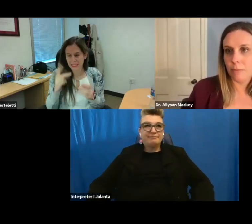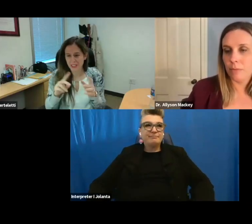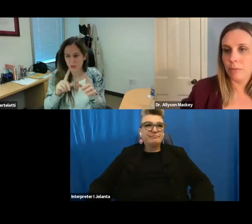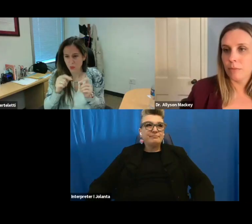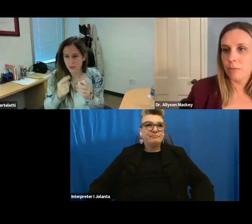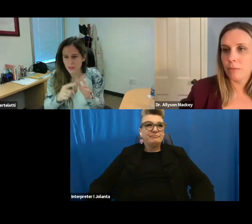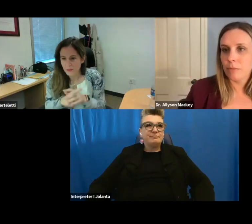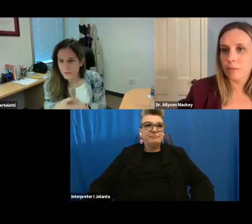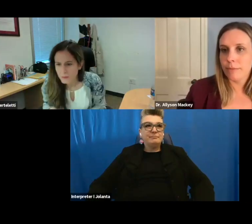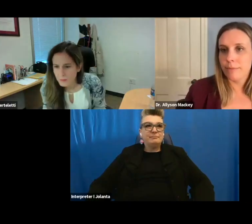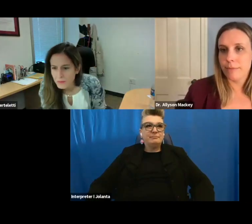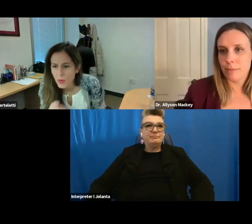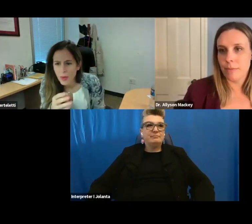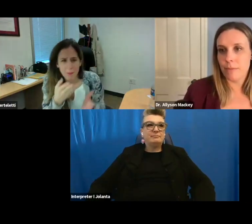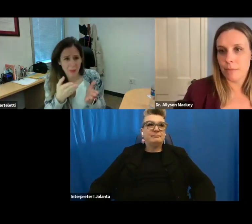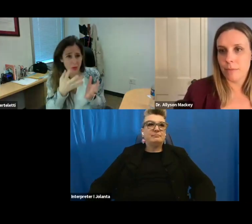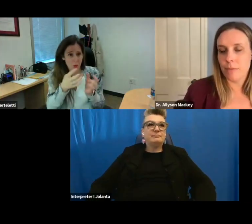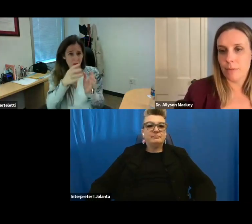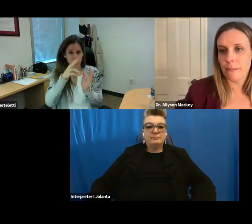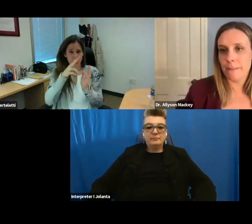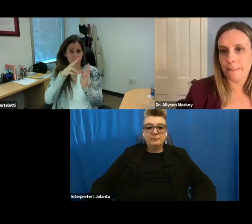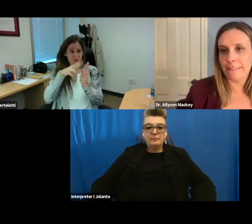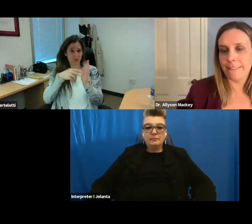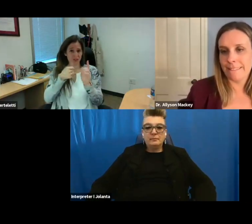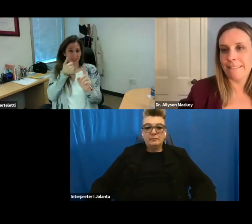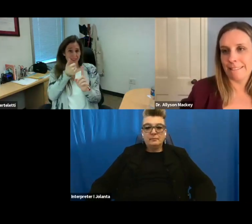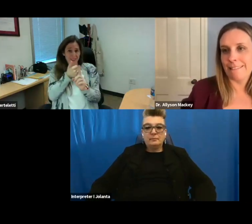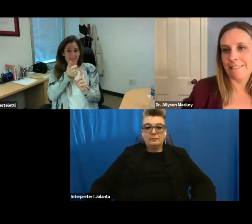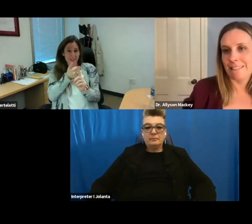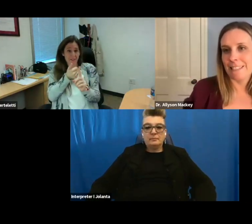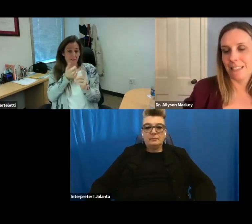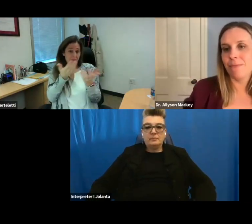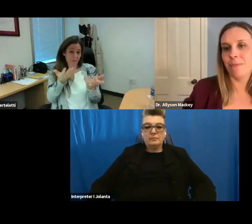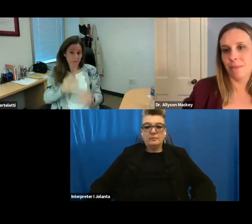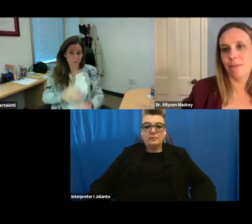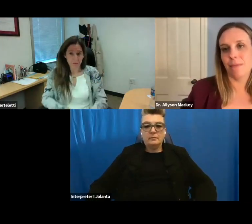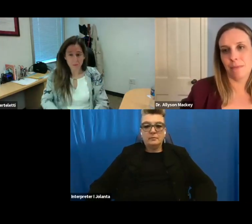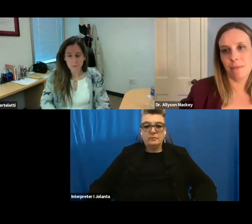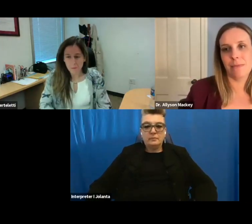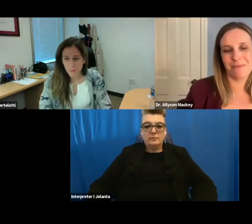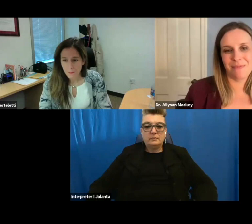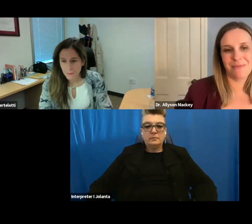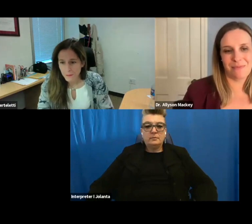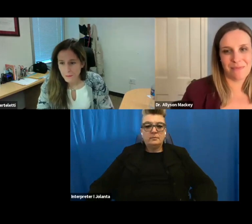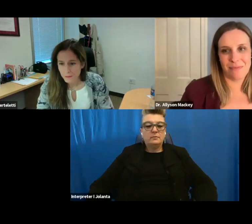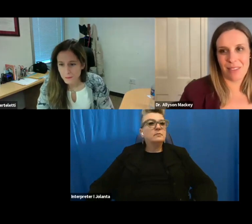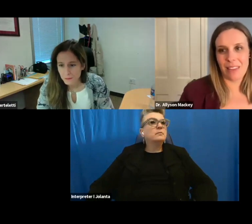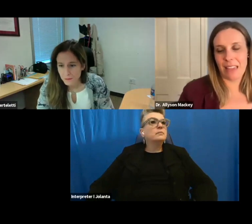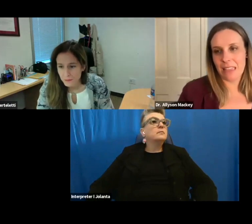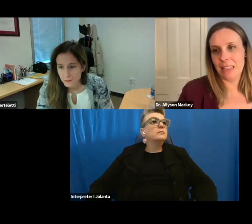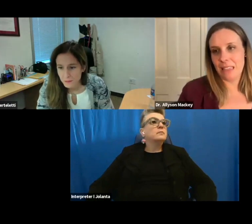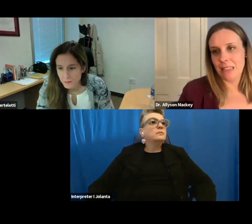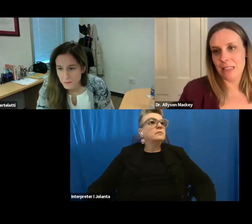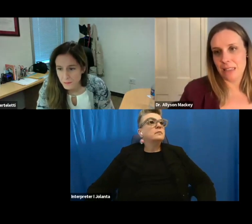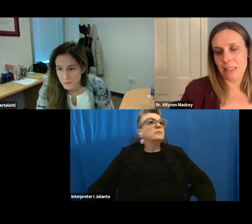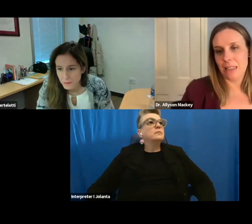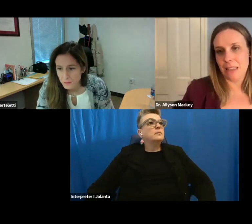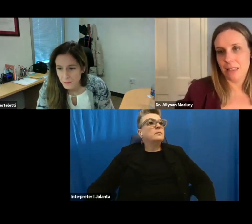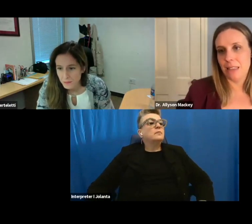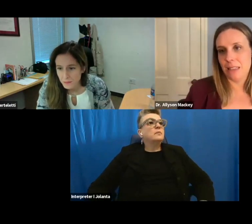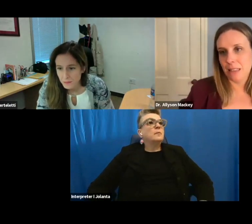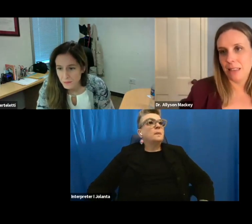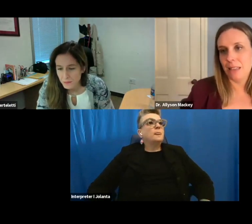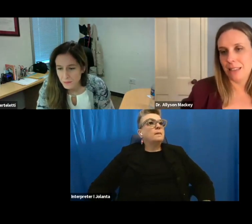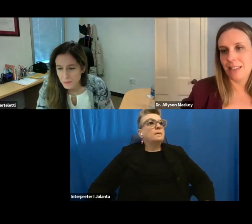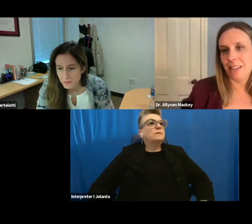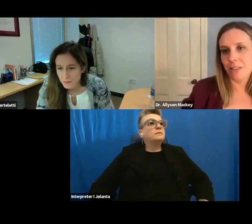thank you all right i do see a question on the Q&A uh Dr Mackey did you want to read that for